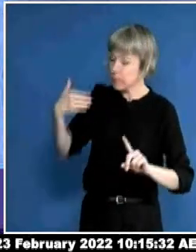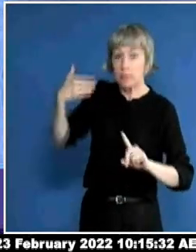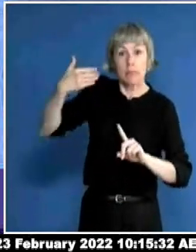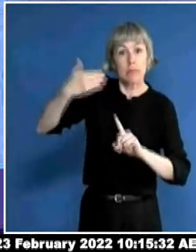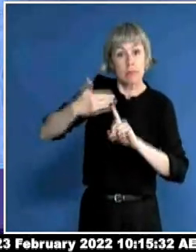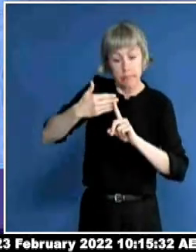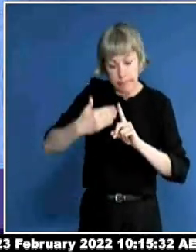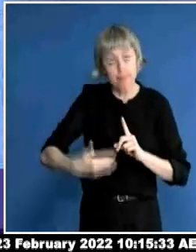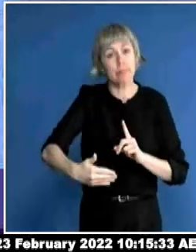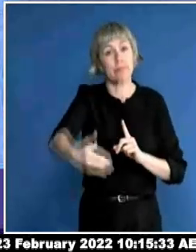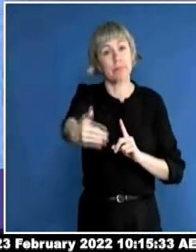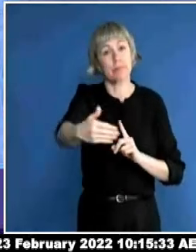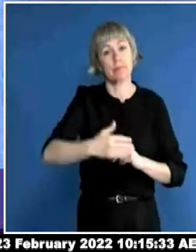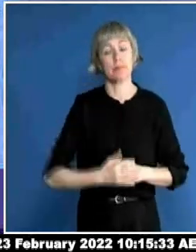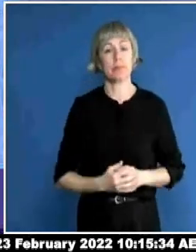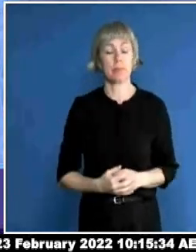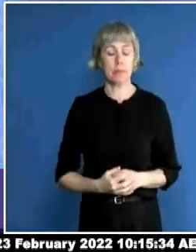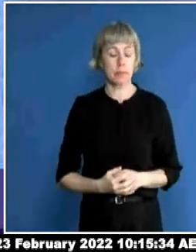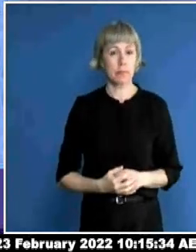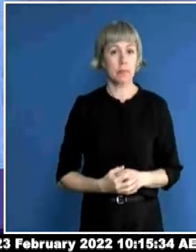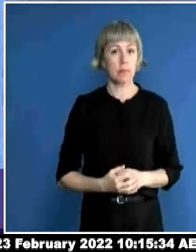First Nations people following this Public hearing.